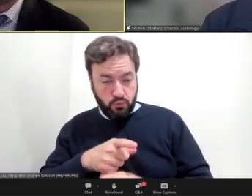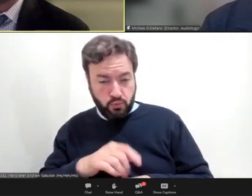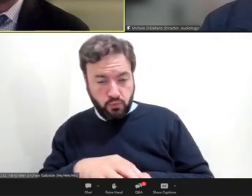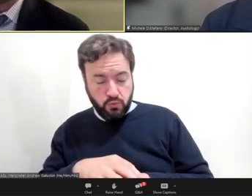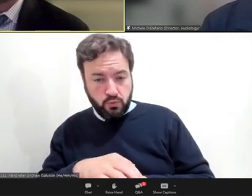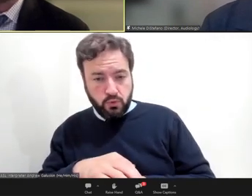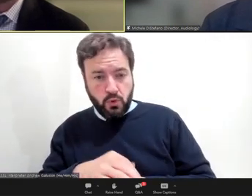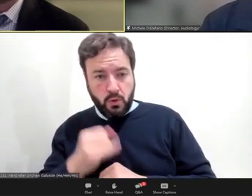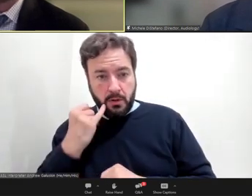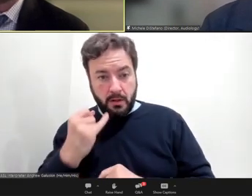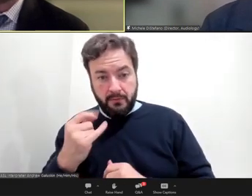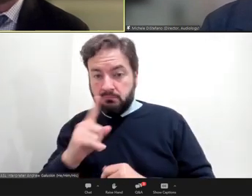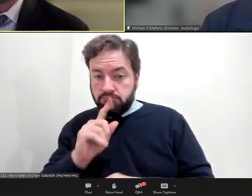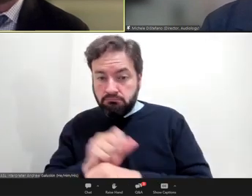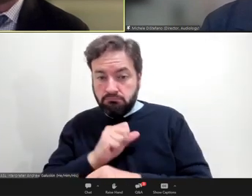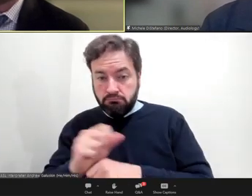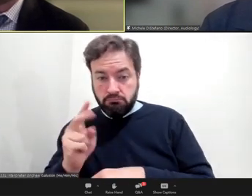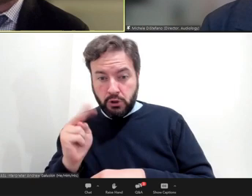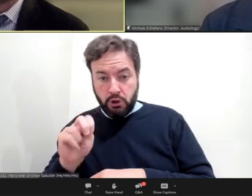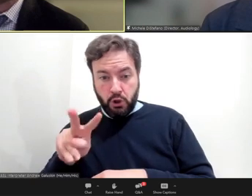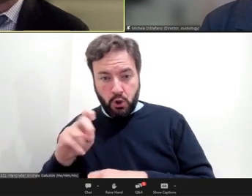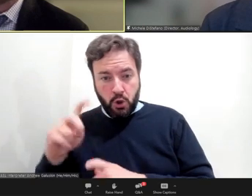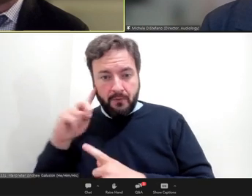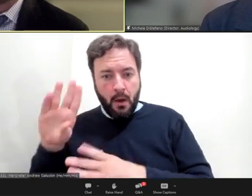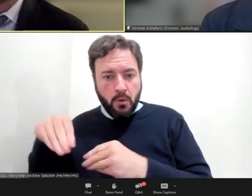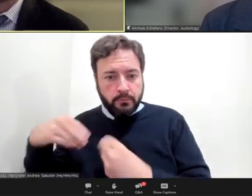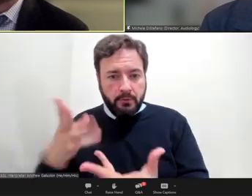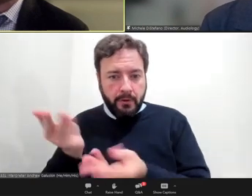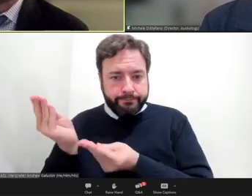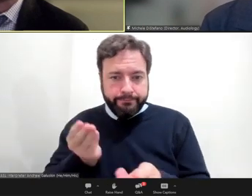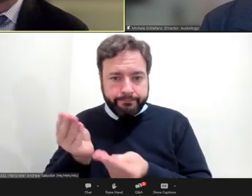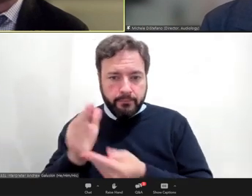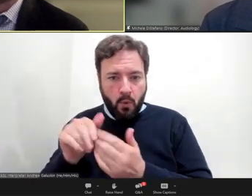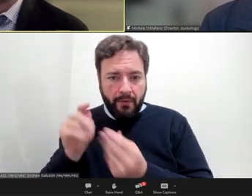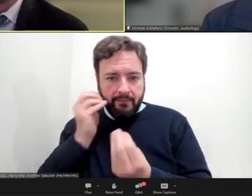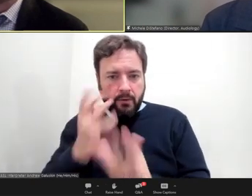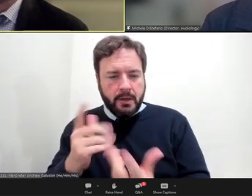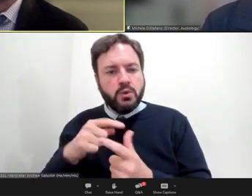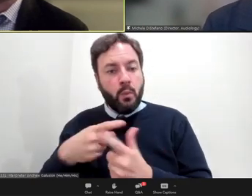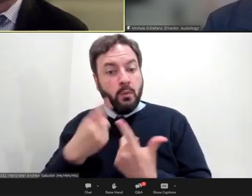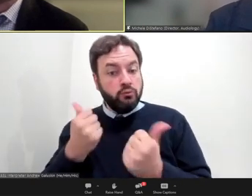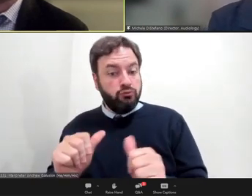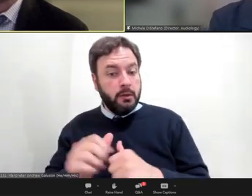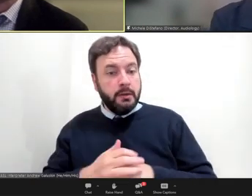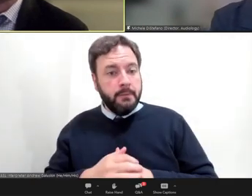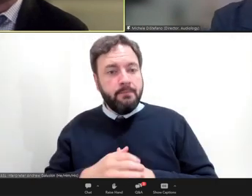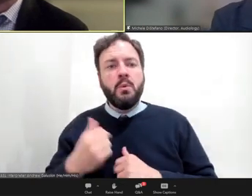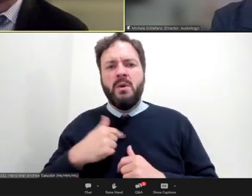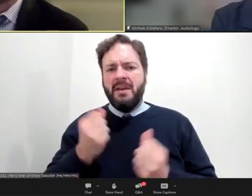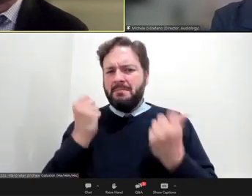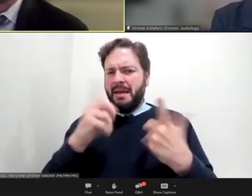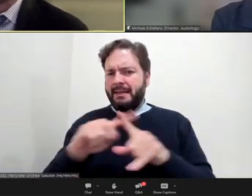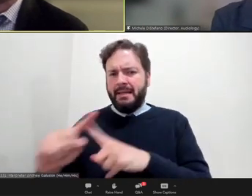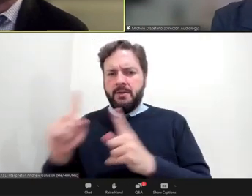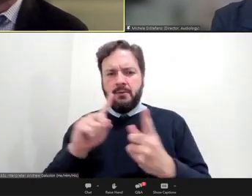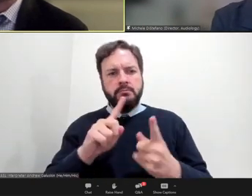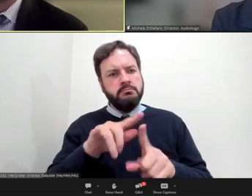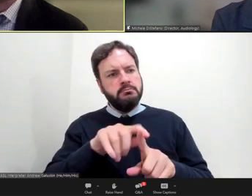if there is in fact a nerve that will carry the information -- we will often try it. And we've certainly had a number of cases over the years where we do see